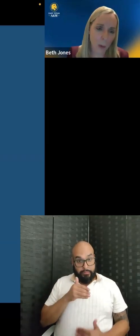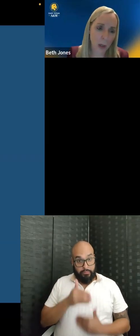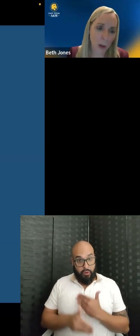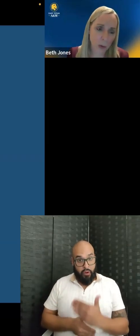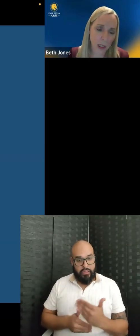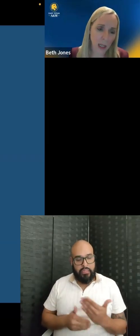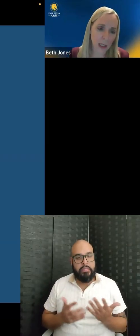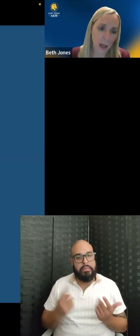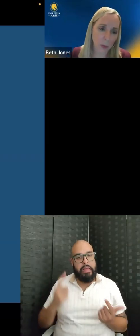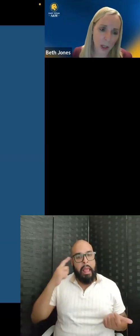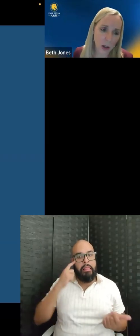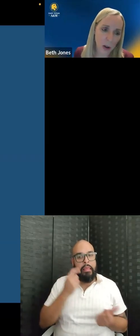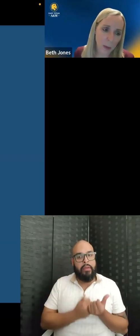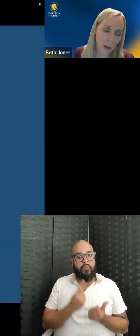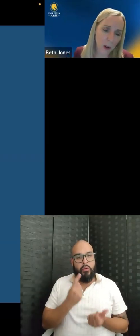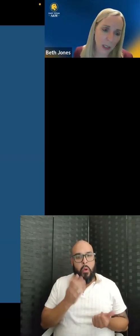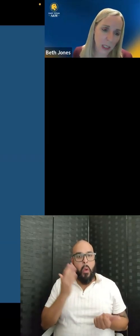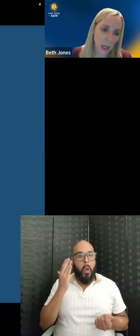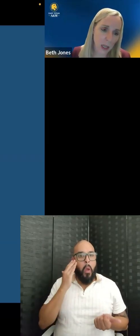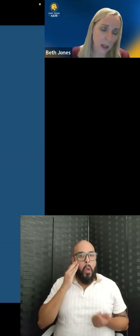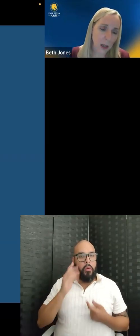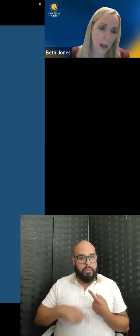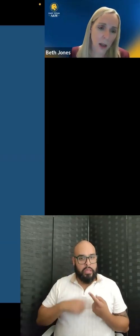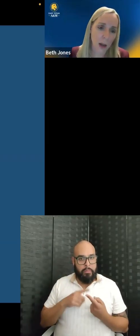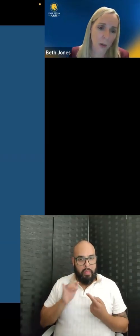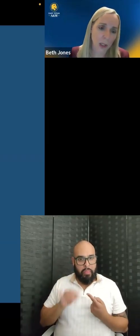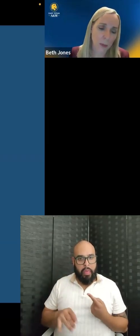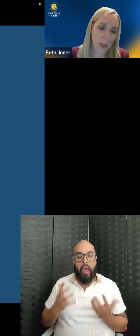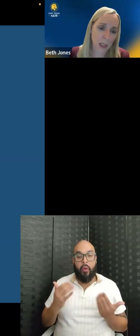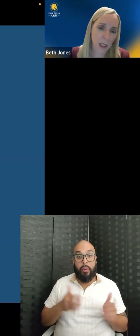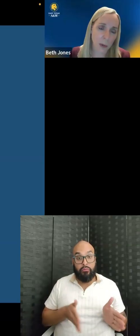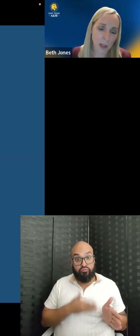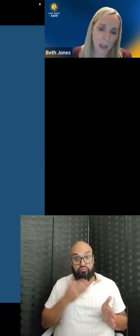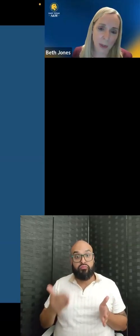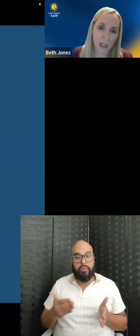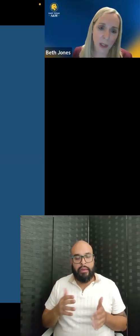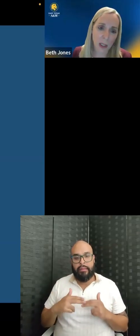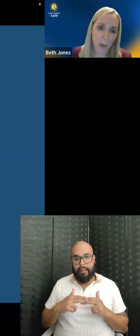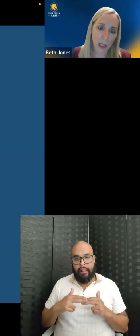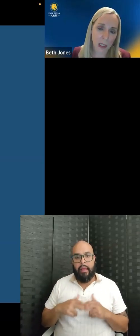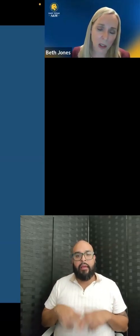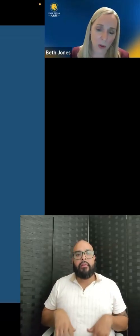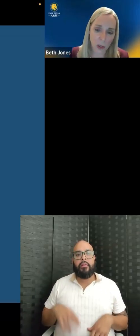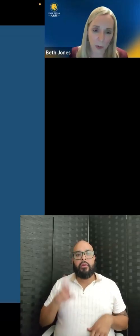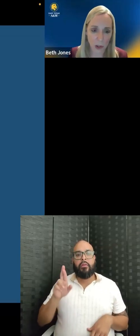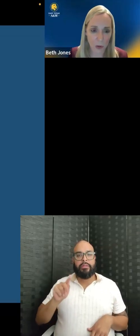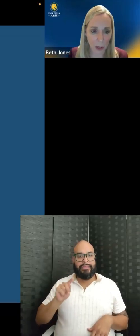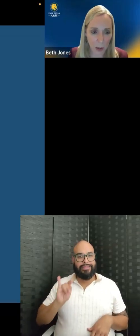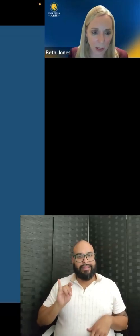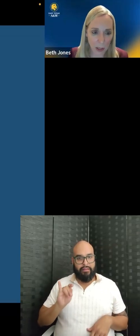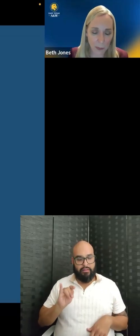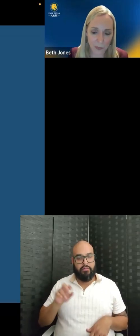But I want to go to the next slide where I talk about RTI or the MTSS process specifically related to students with visual impairments.